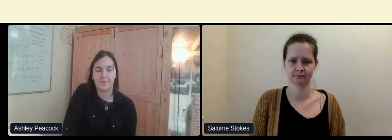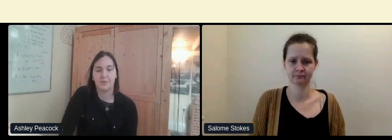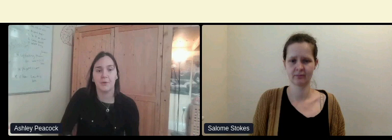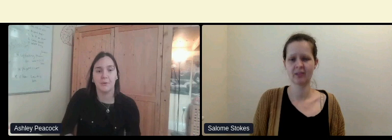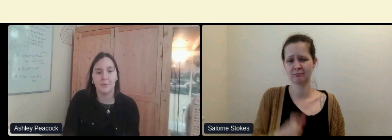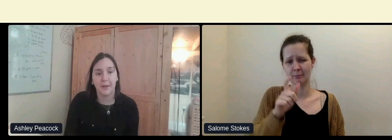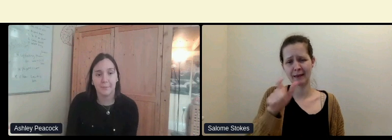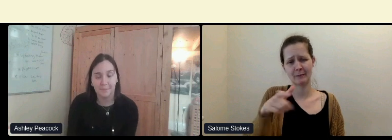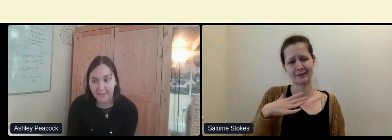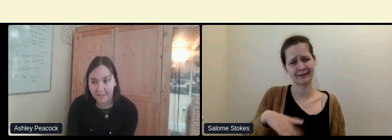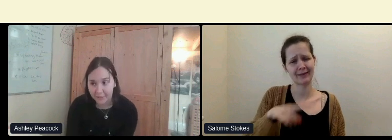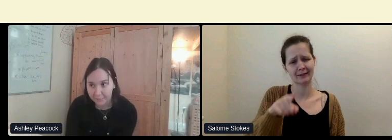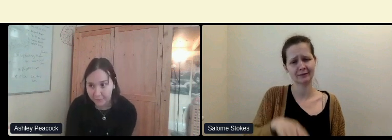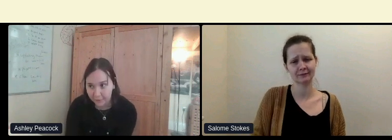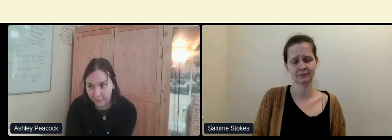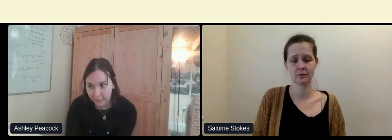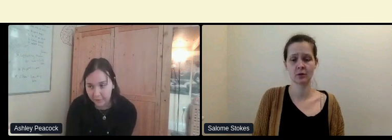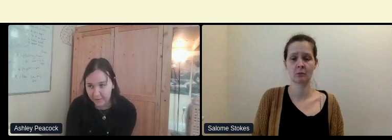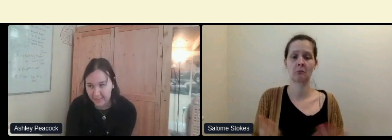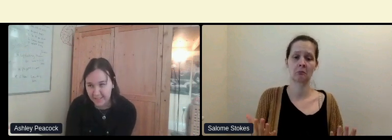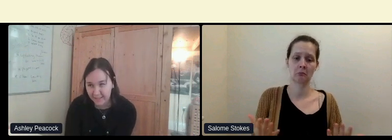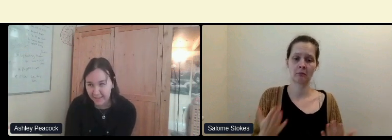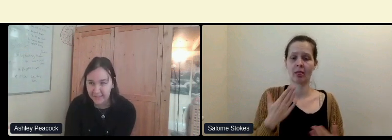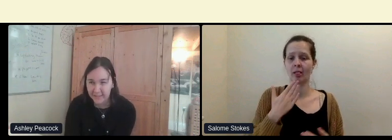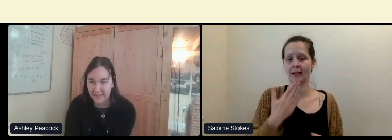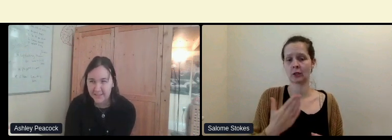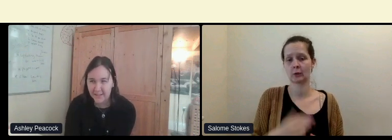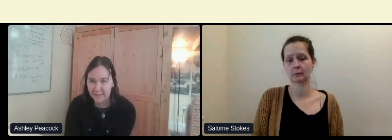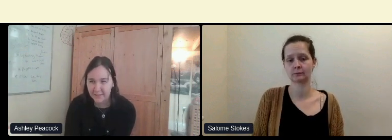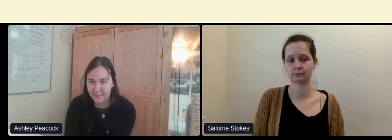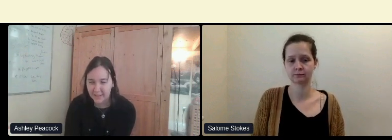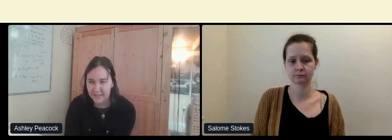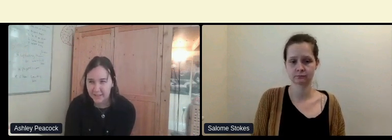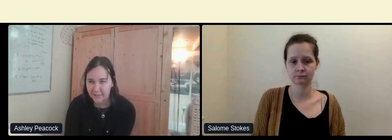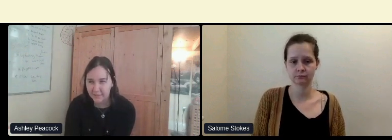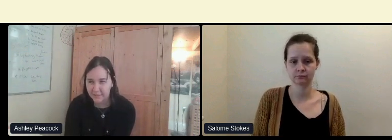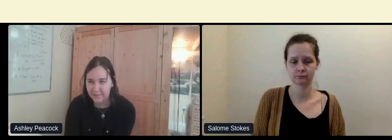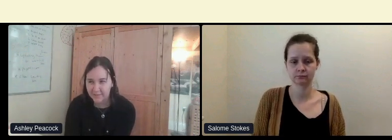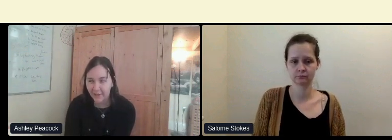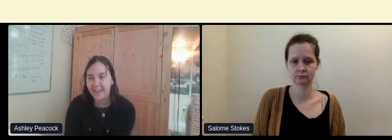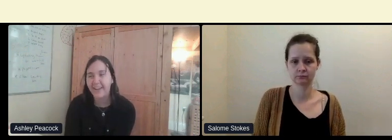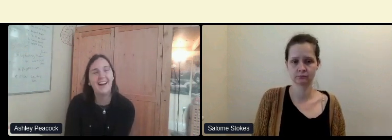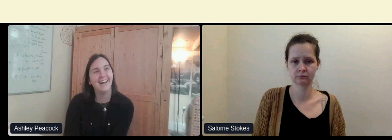So yeah thank you for listening. I think the next slide reading has... oh yeah...